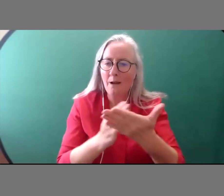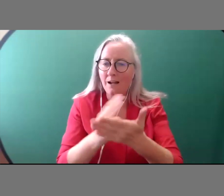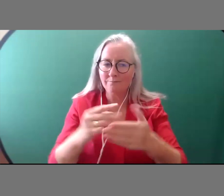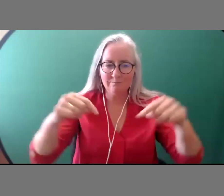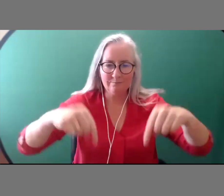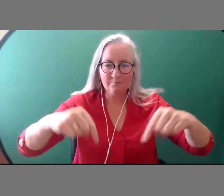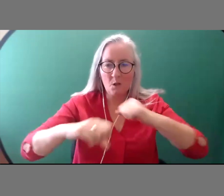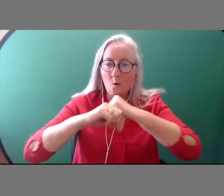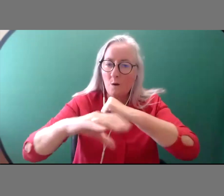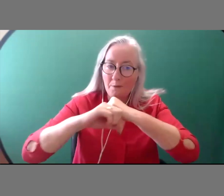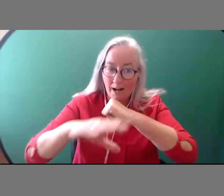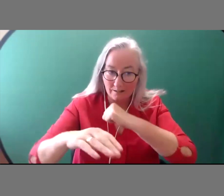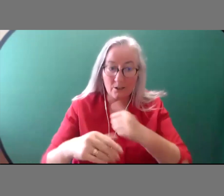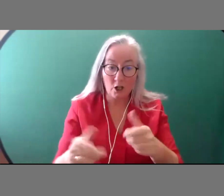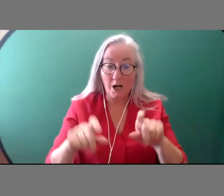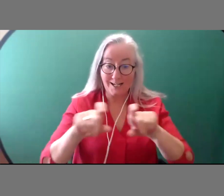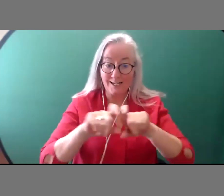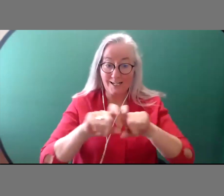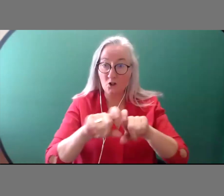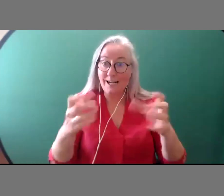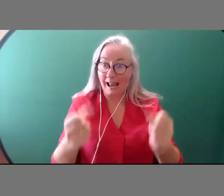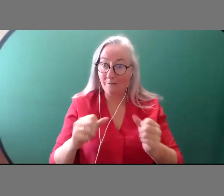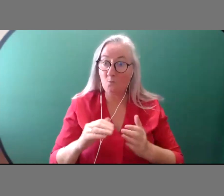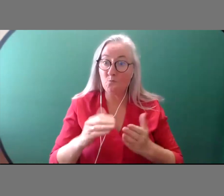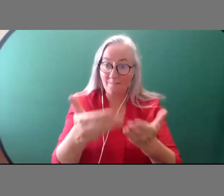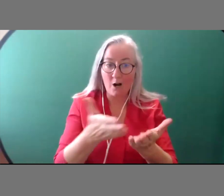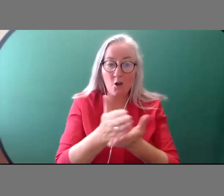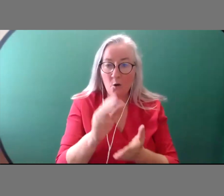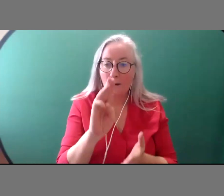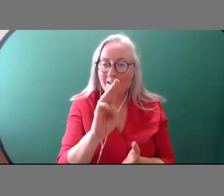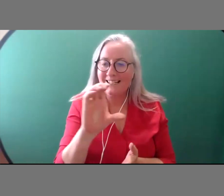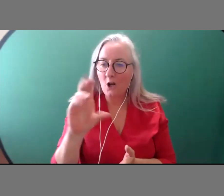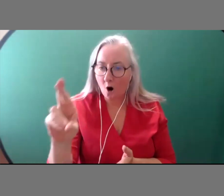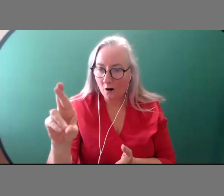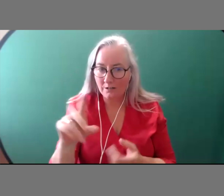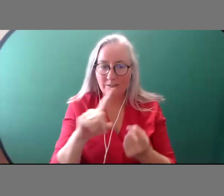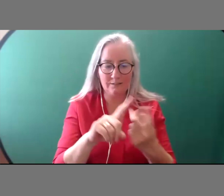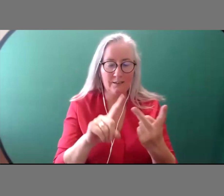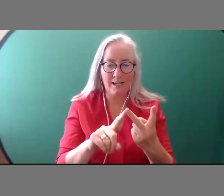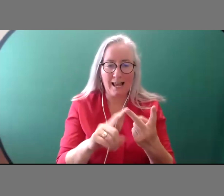you. Captions are being provided by PCR and we are also joined by Irish